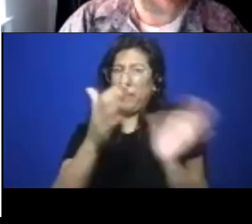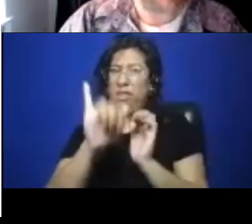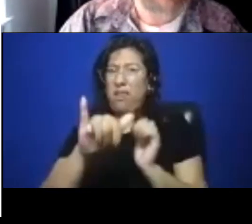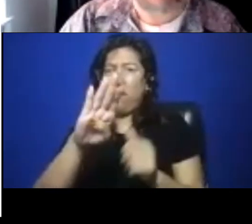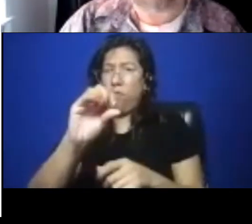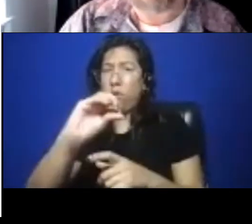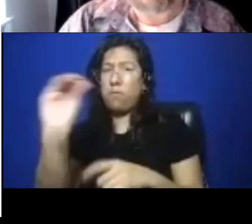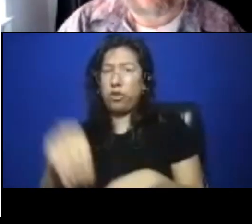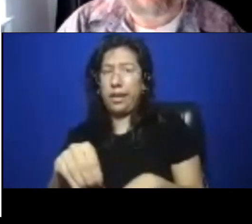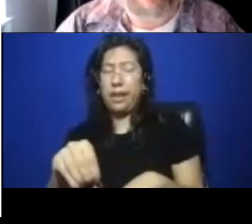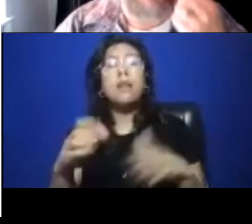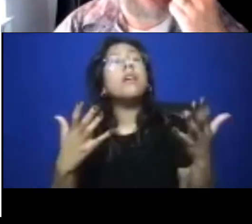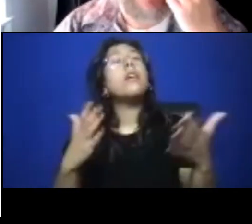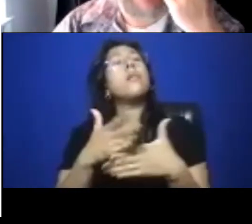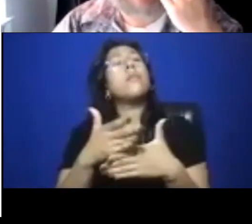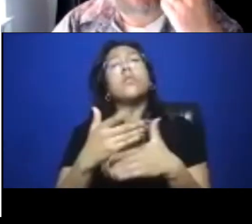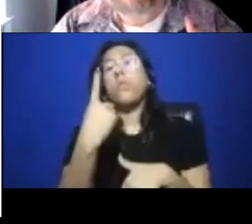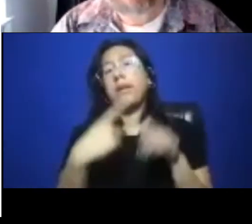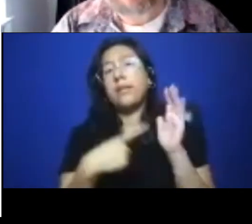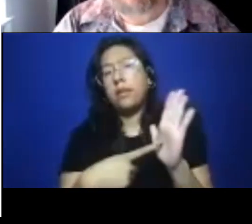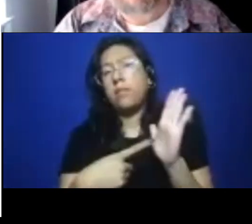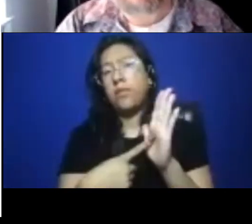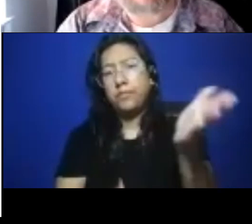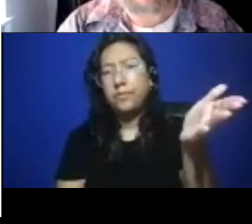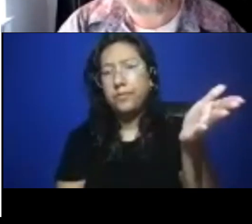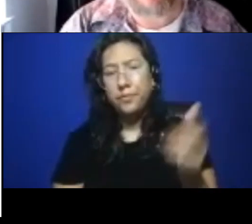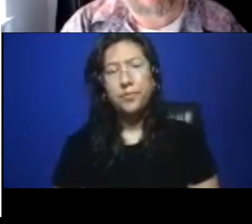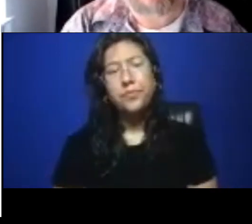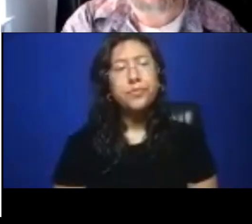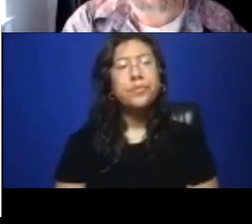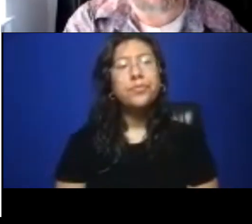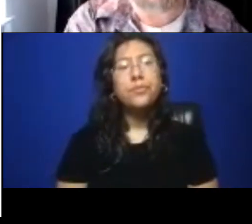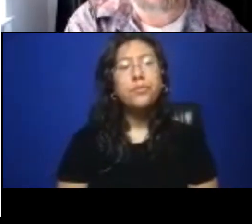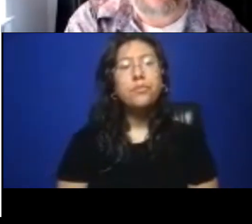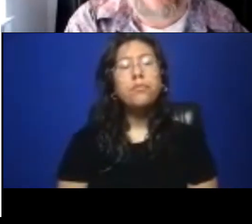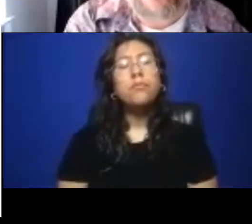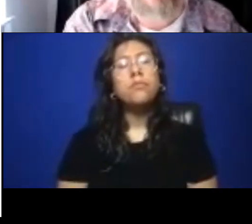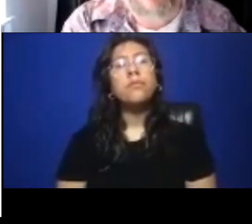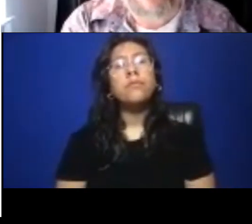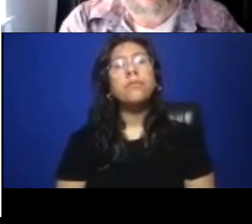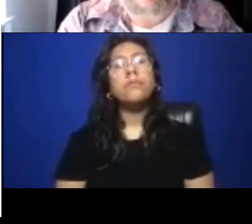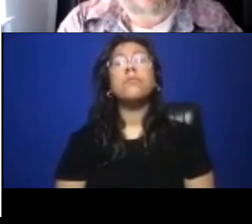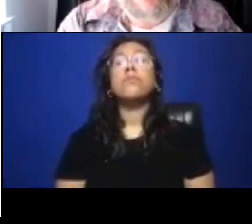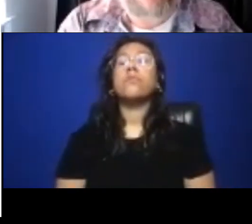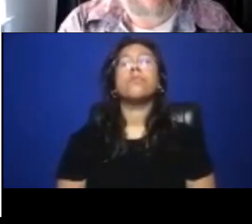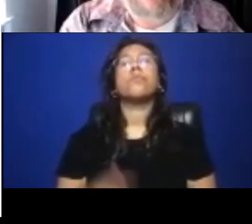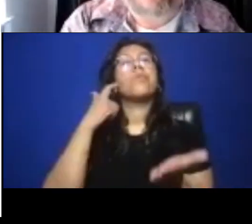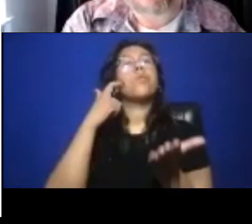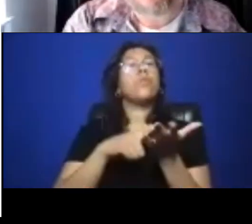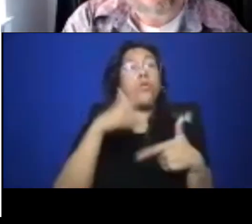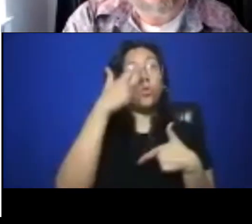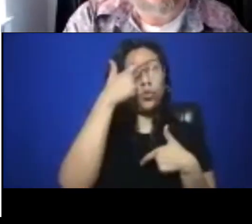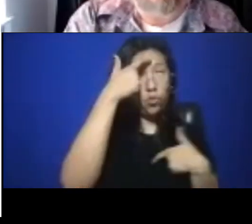And let me share one example of that. When we look at the combination of trauma and trans folks,